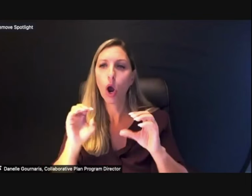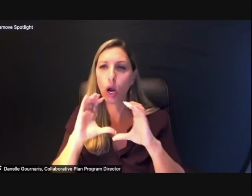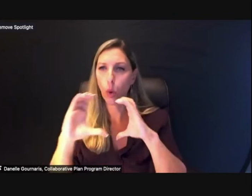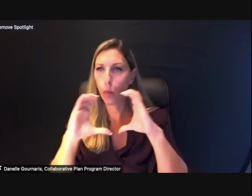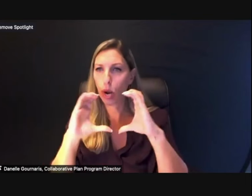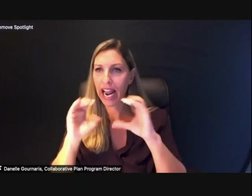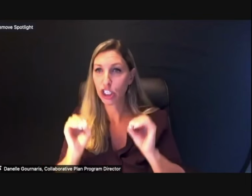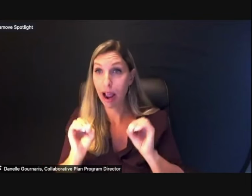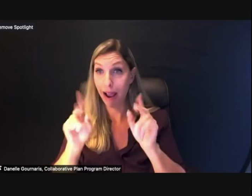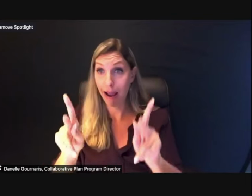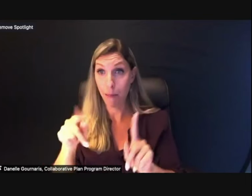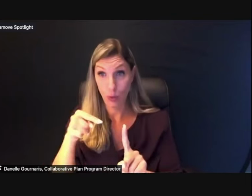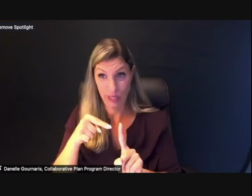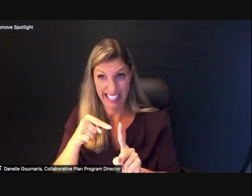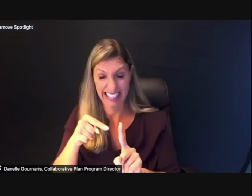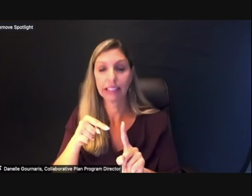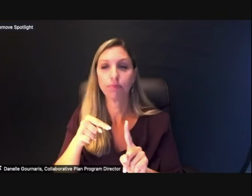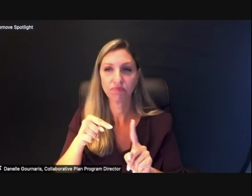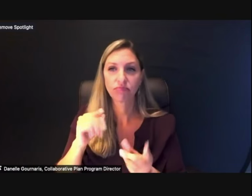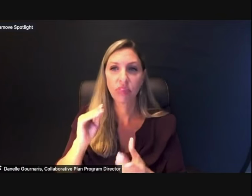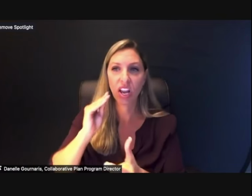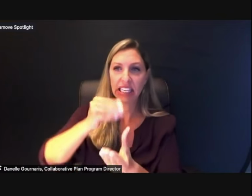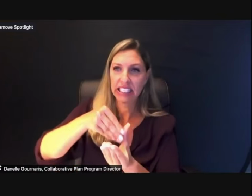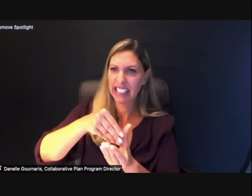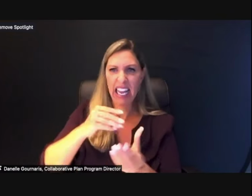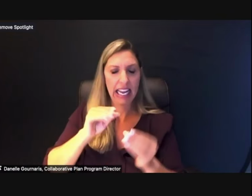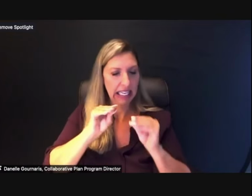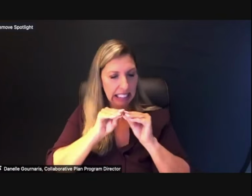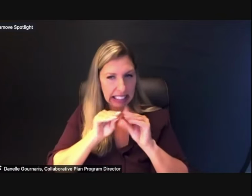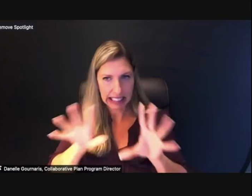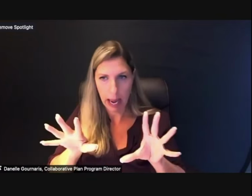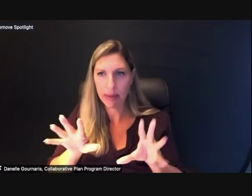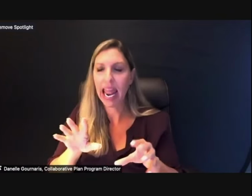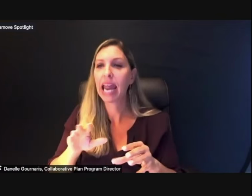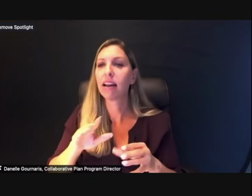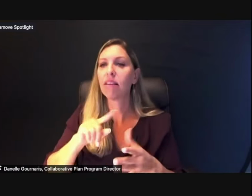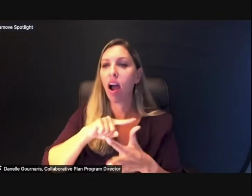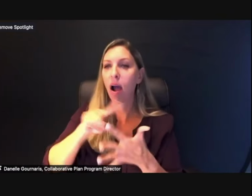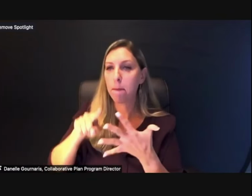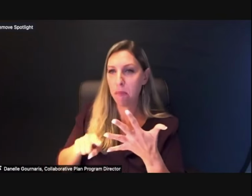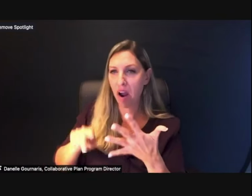communication opportunities. It is sent by the Minnesota